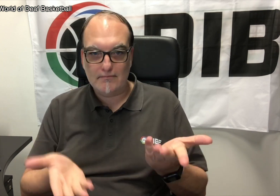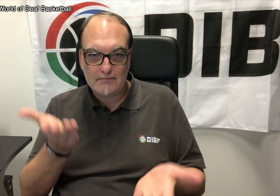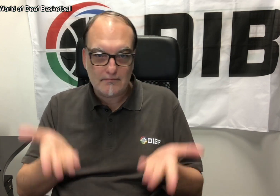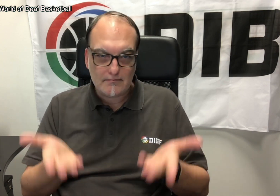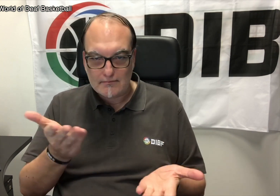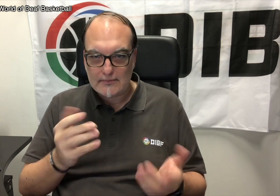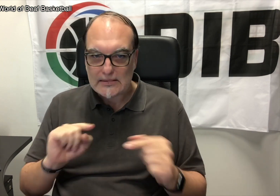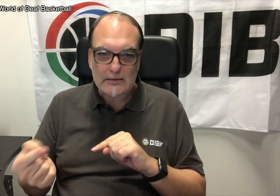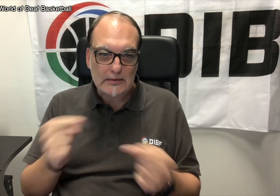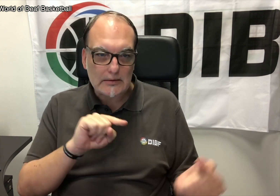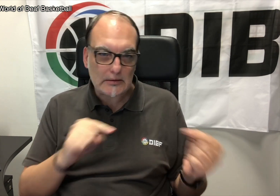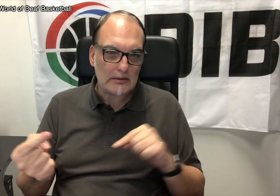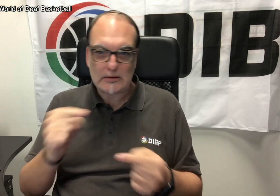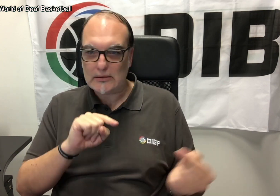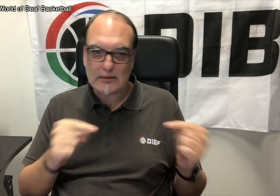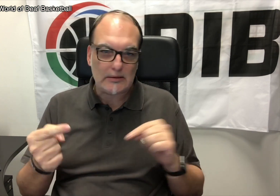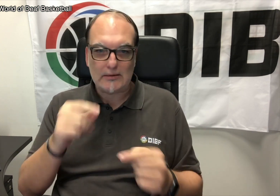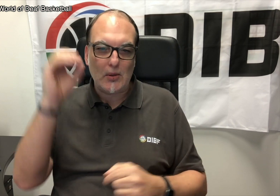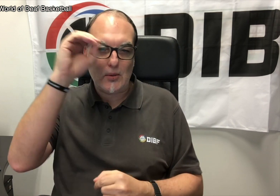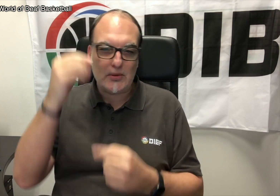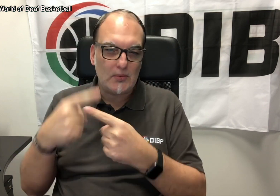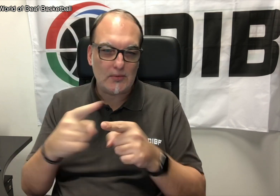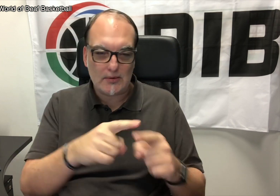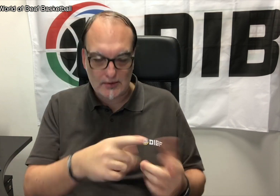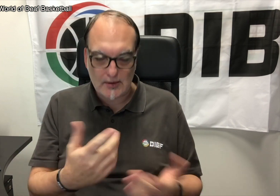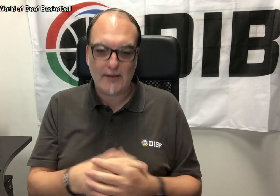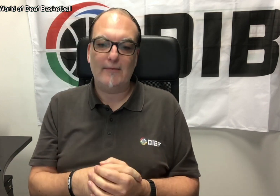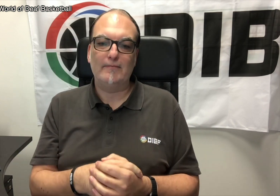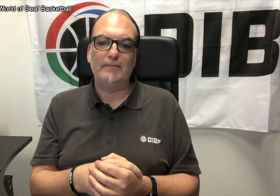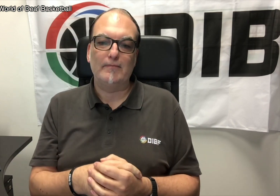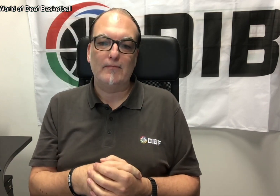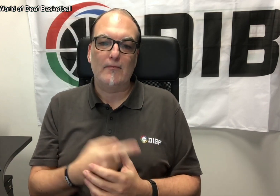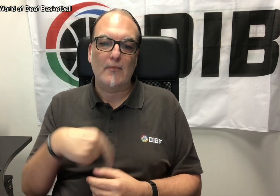Discussion went back and forth as opinions varied.